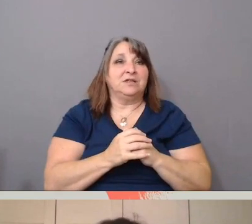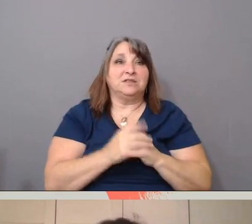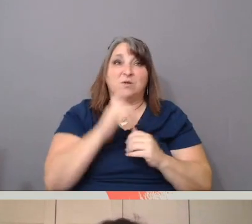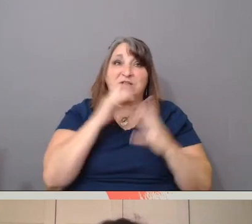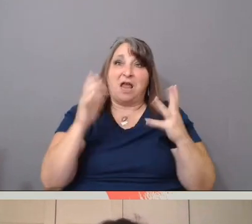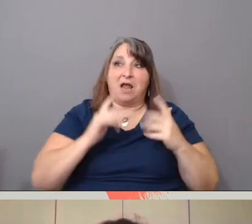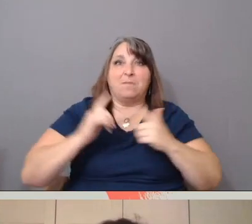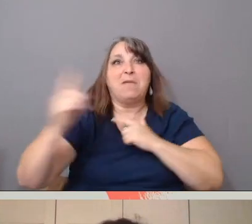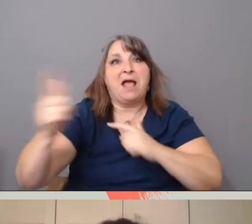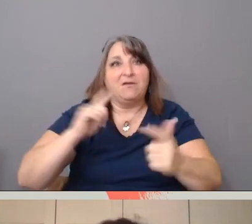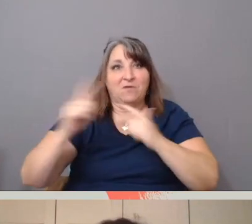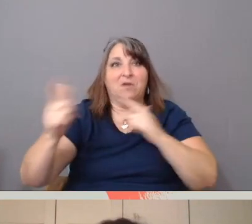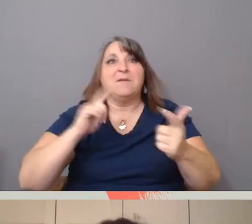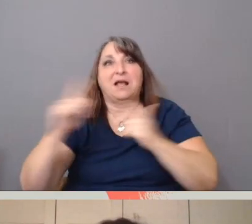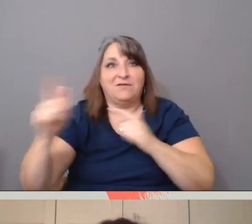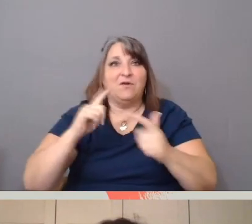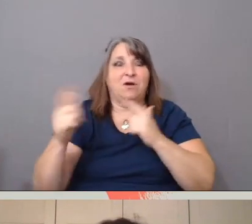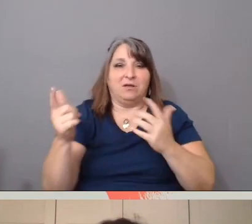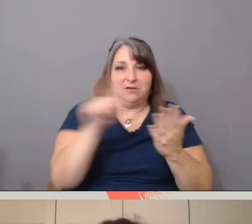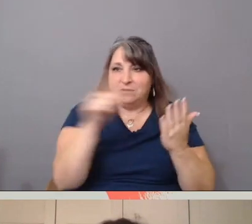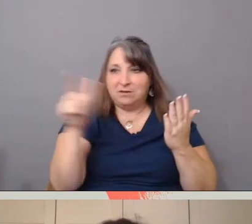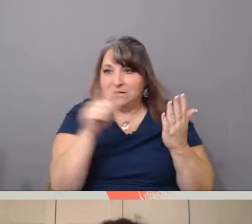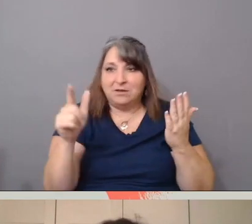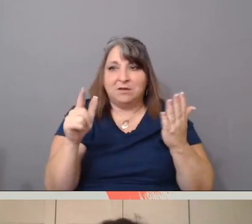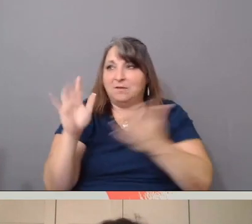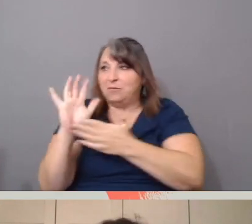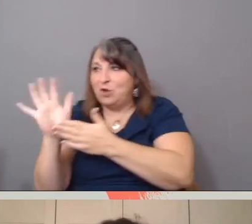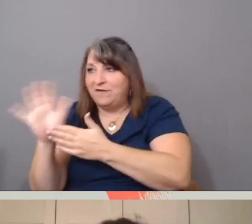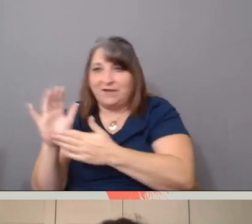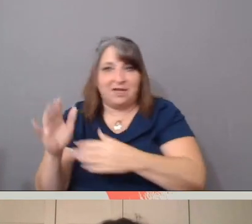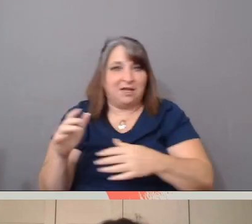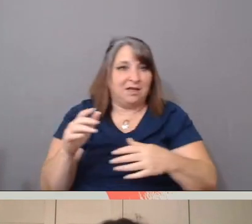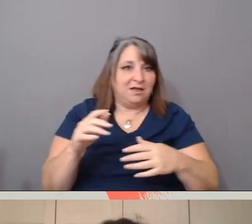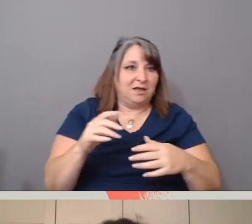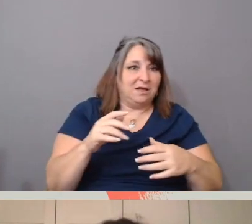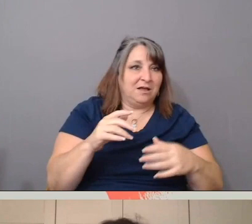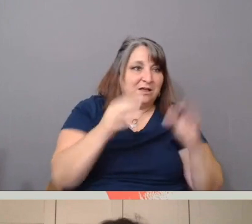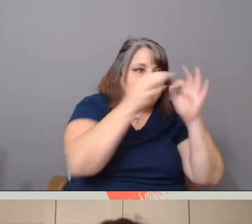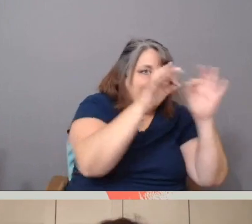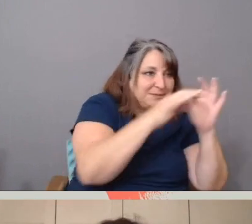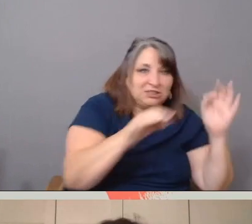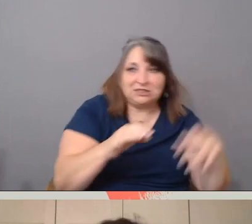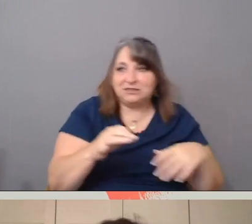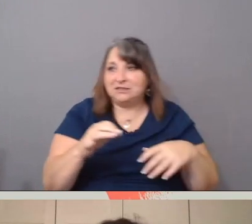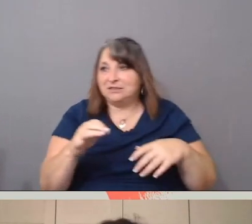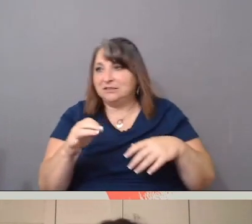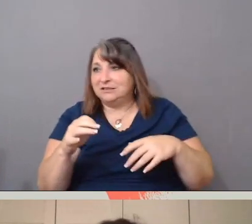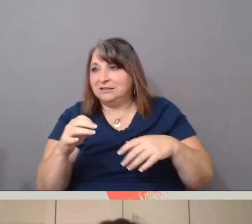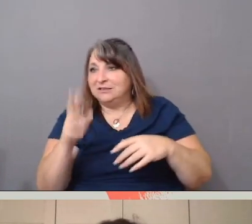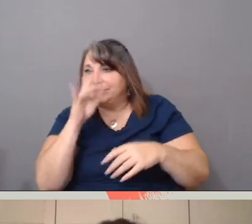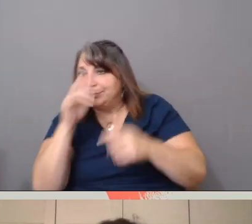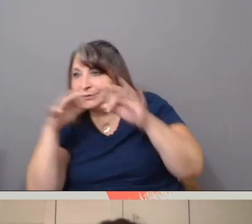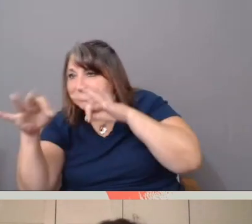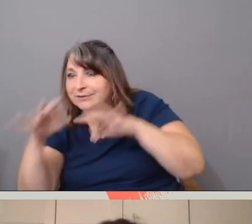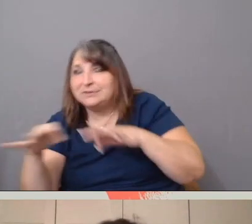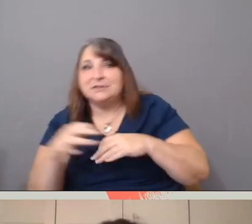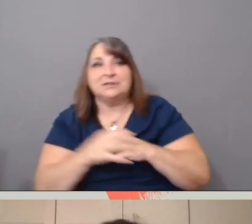but it yielded something that blind and visually impaired people tell us they really like.